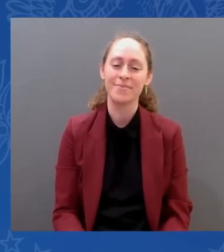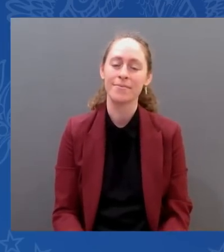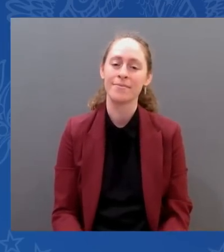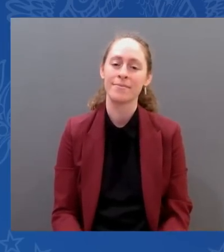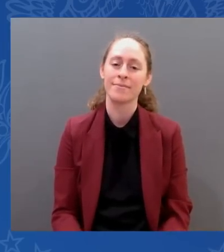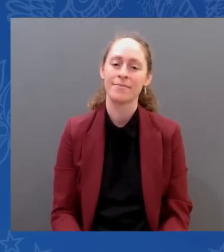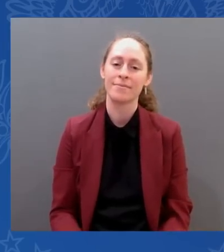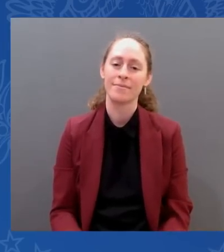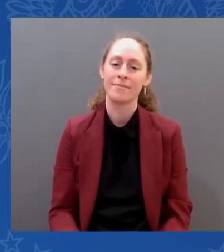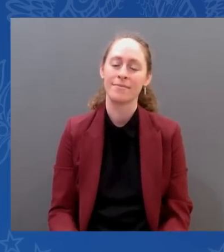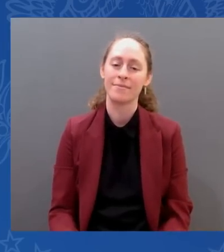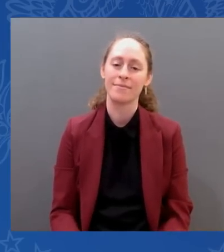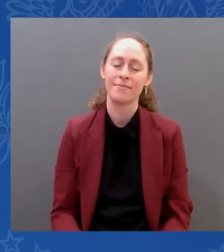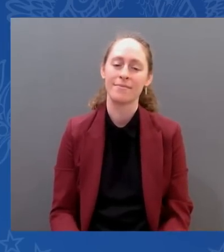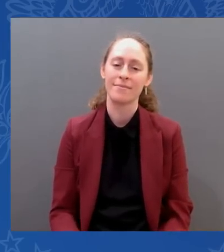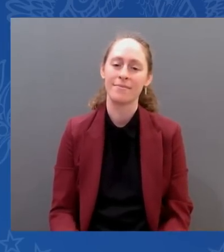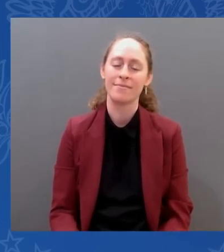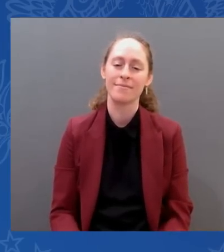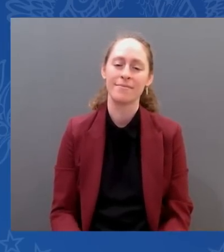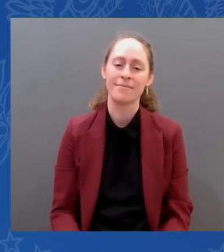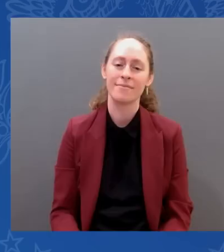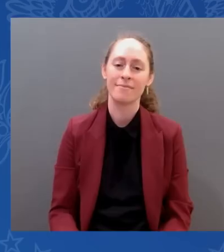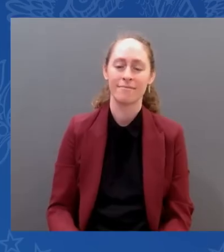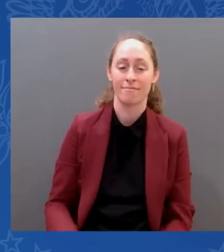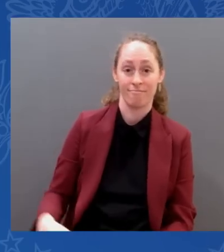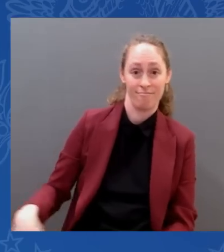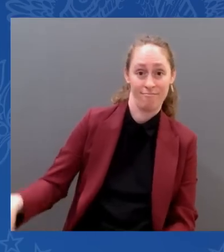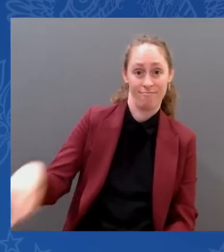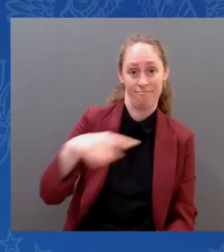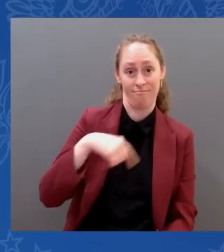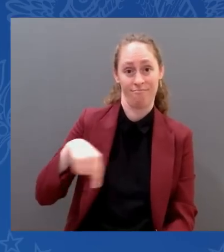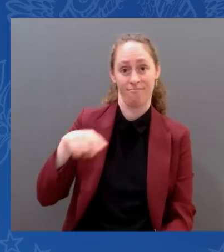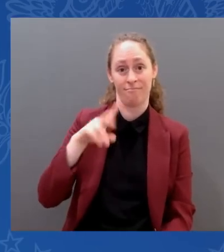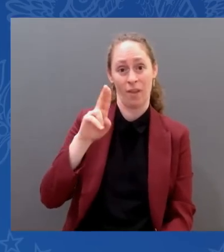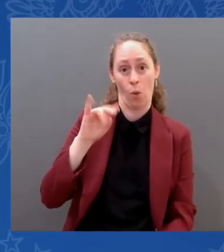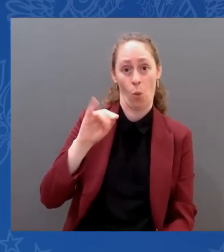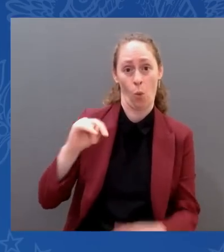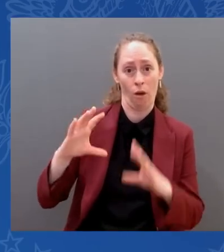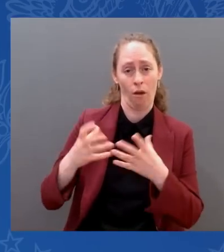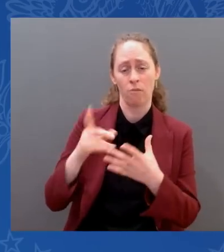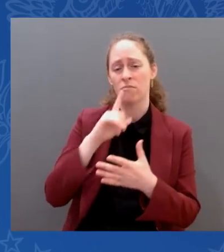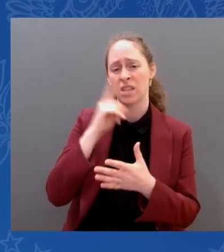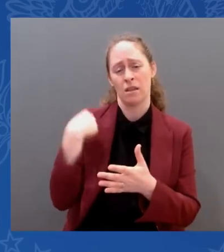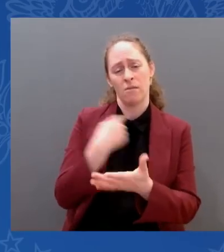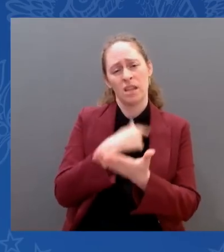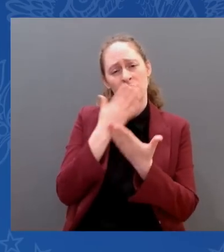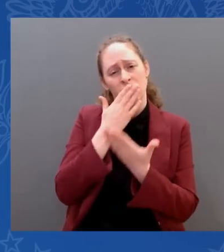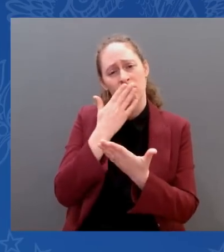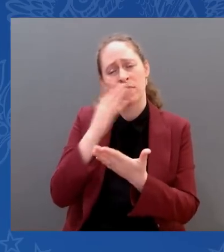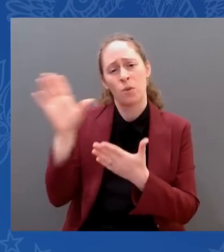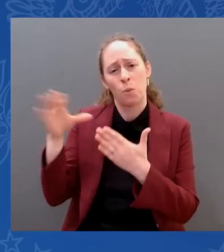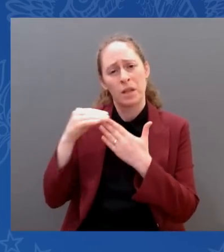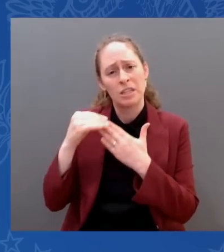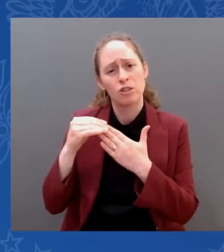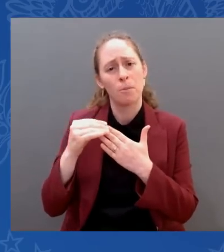for his courageous leadership here and abroad. His commitment to strengthening the role of labor